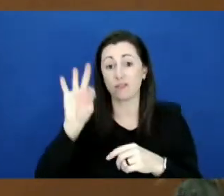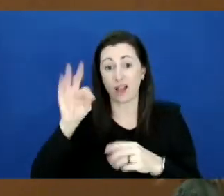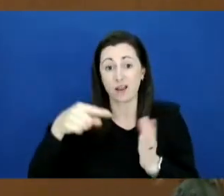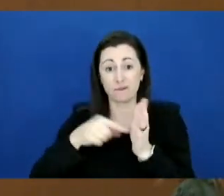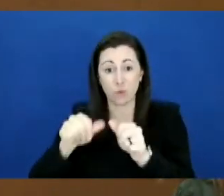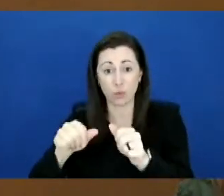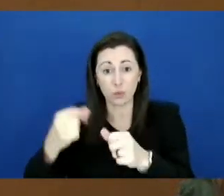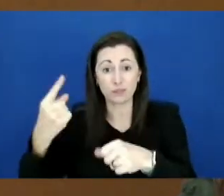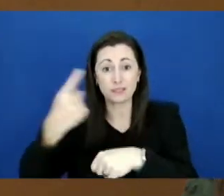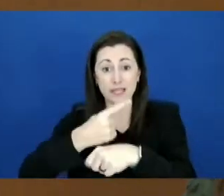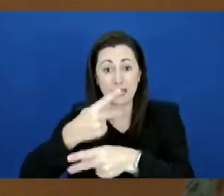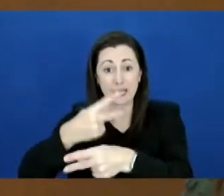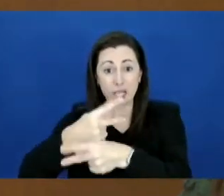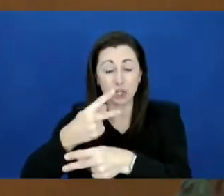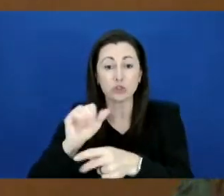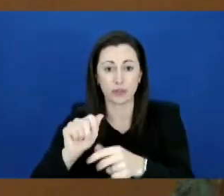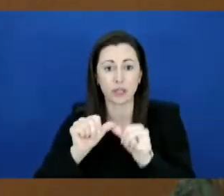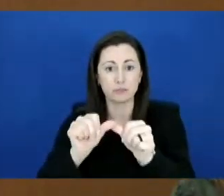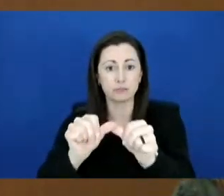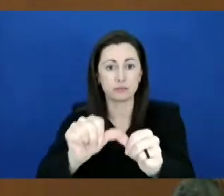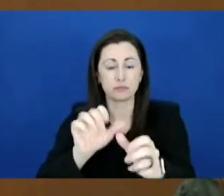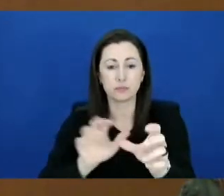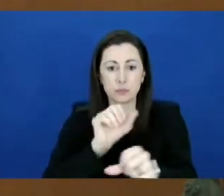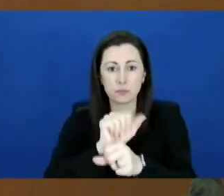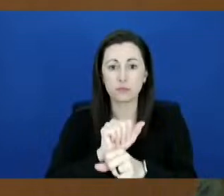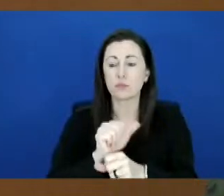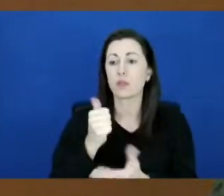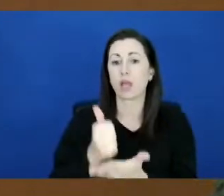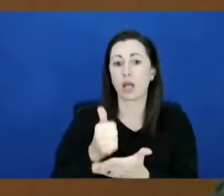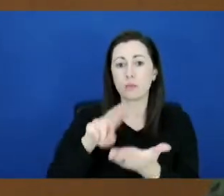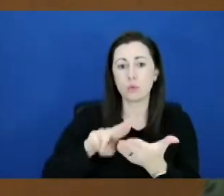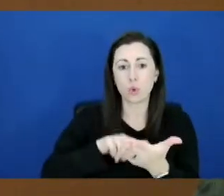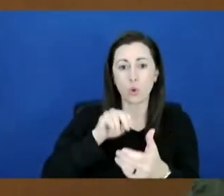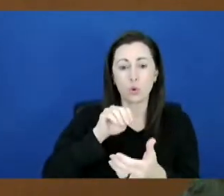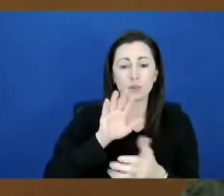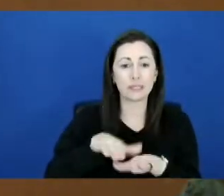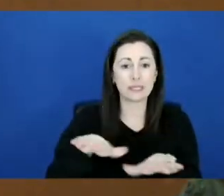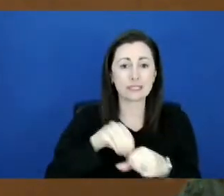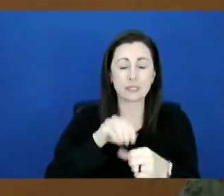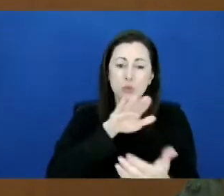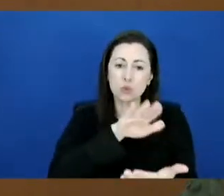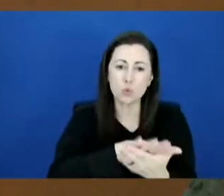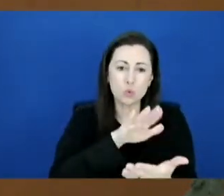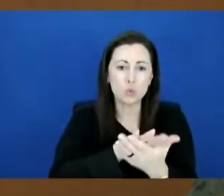AFFORDABLE DAYCARE, SO THEY CAN CONTINUE THEIR EMPLOYMENT.